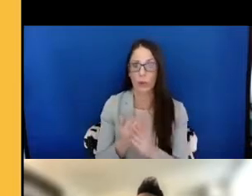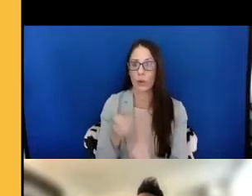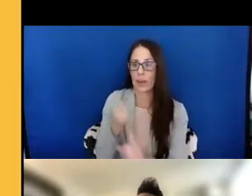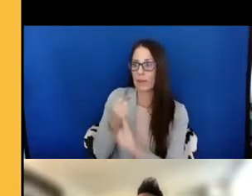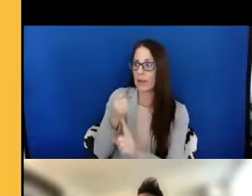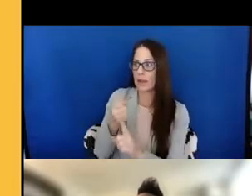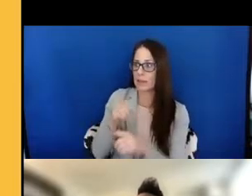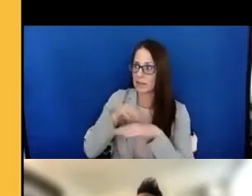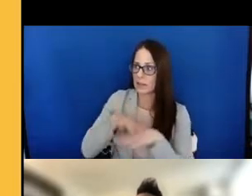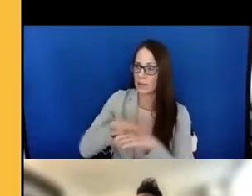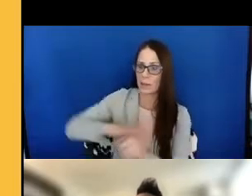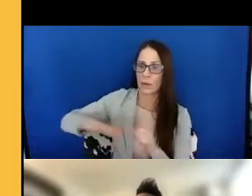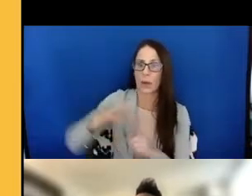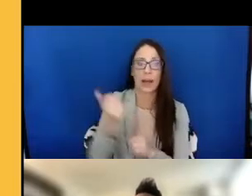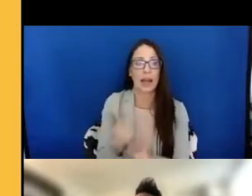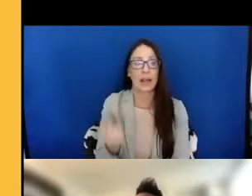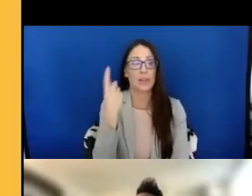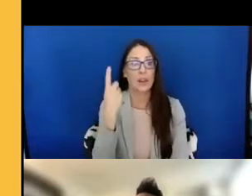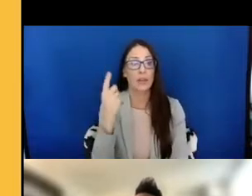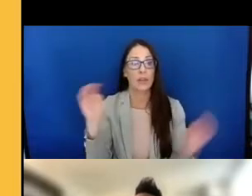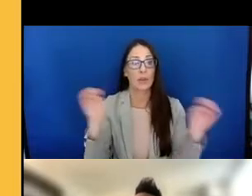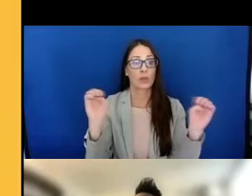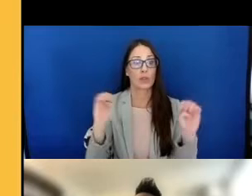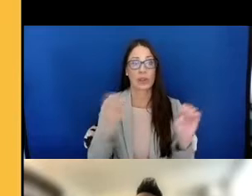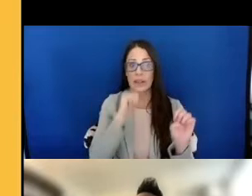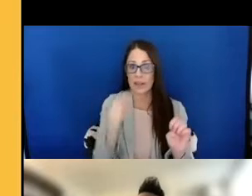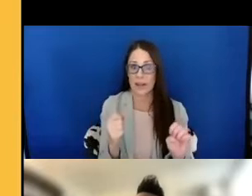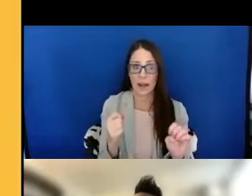any understanding of emergency that does not proceed from disabled bodies is fundamentally